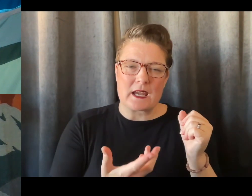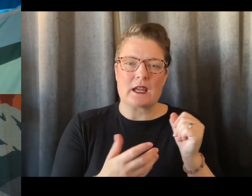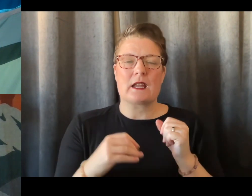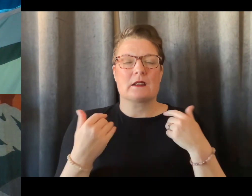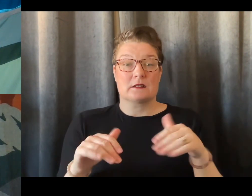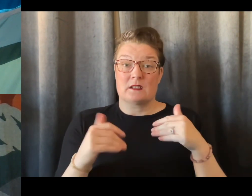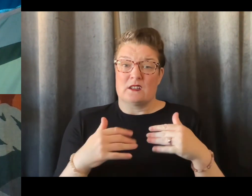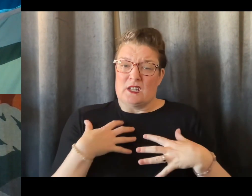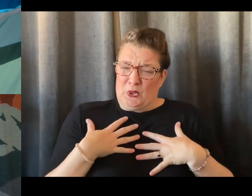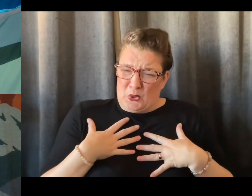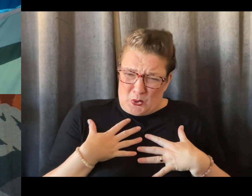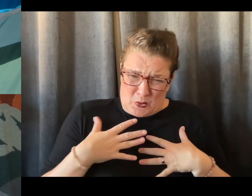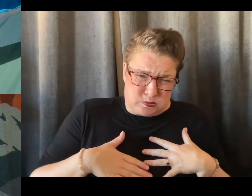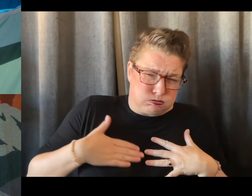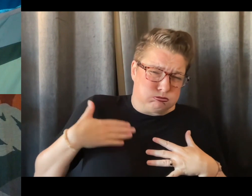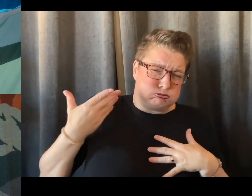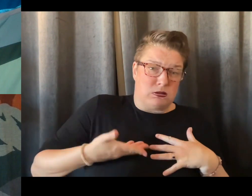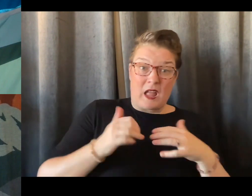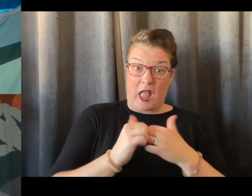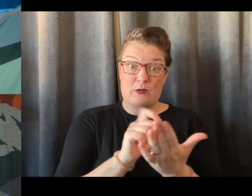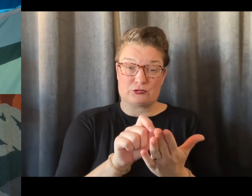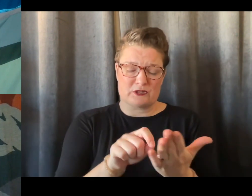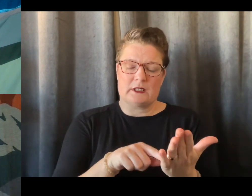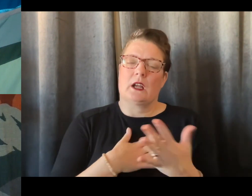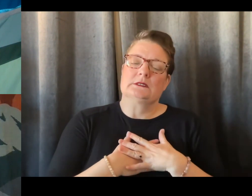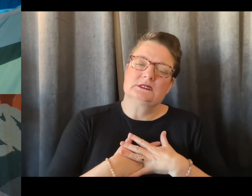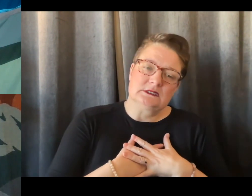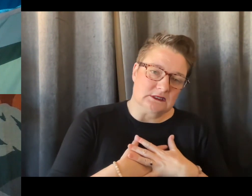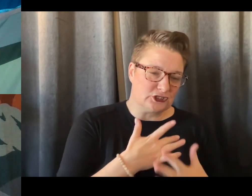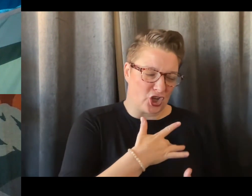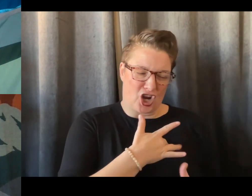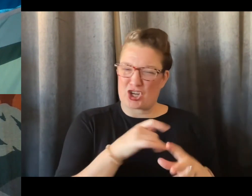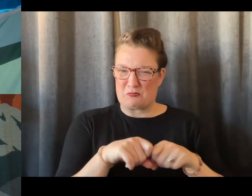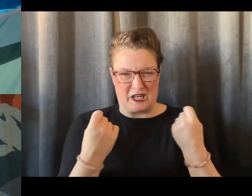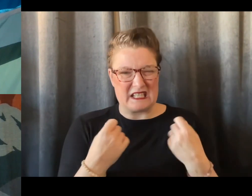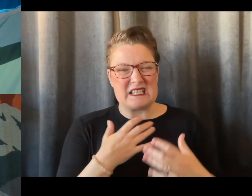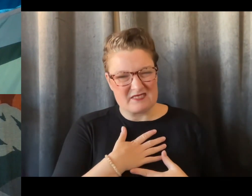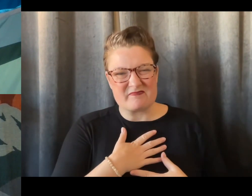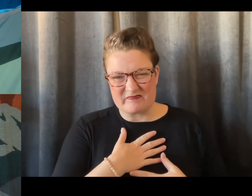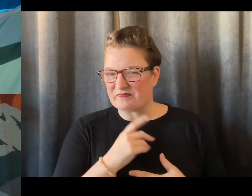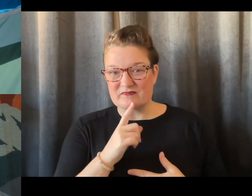Like just the way it's written is heartbreaking. Like it's kind of impossible to read, especially read out loud